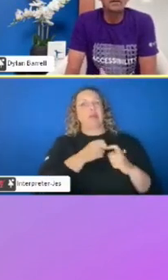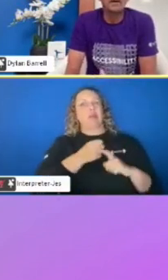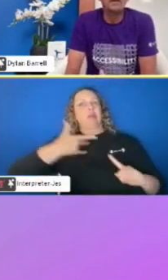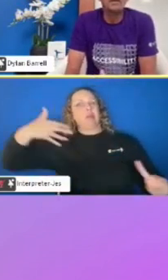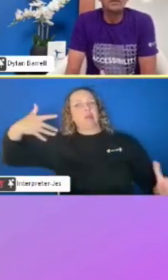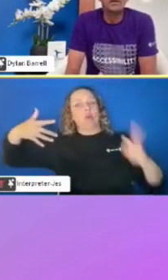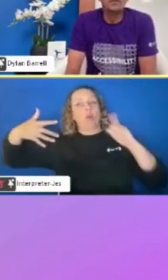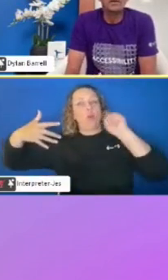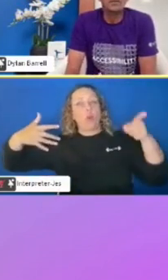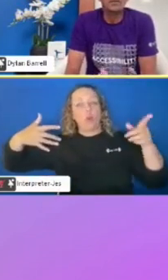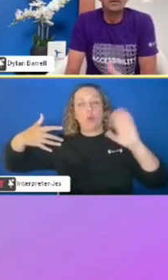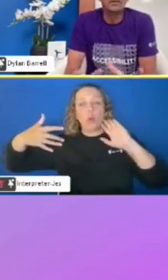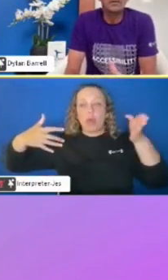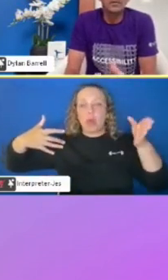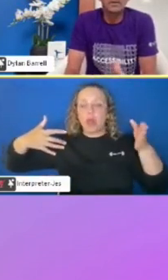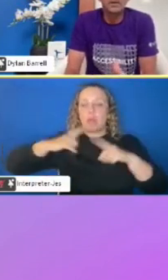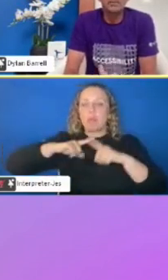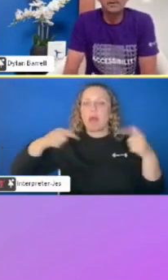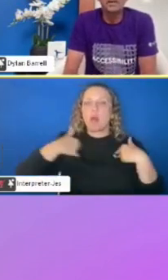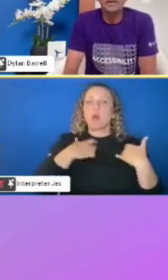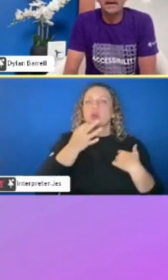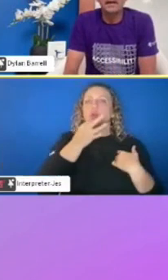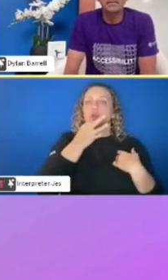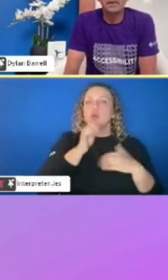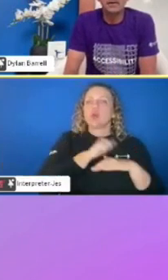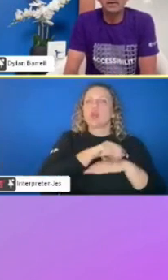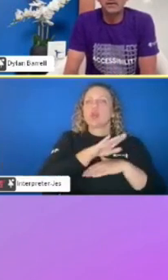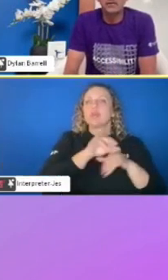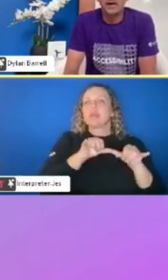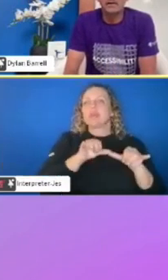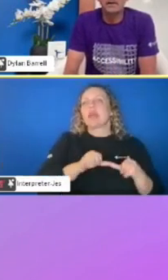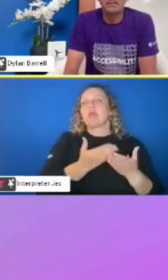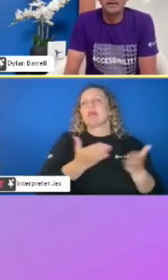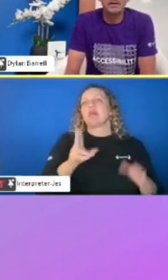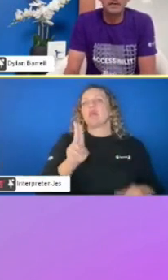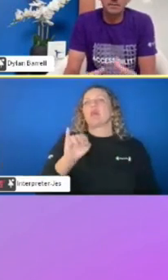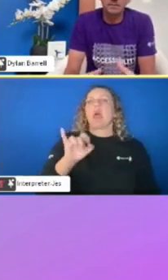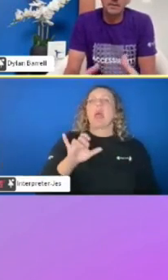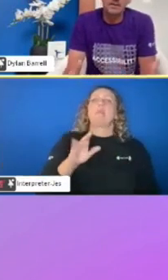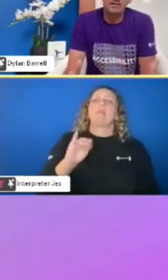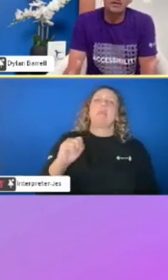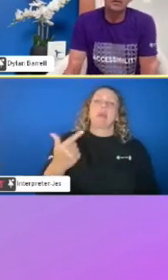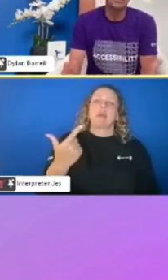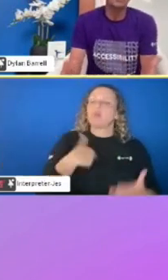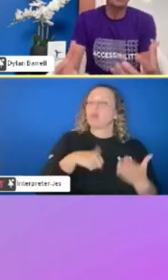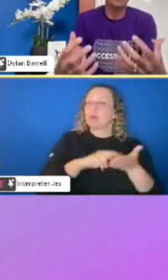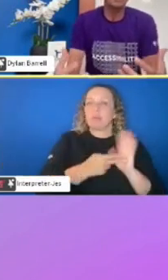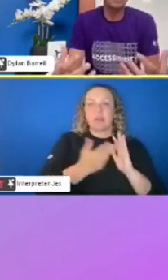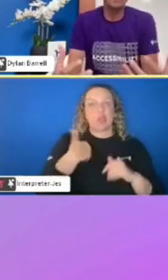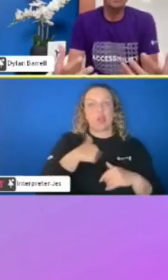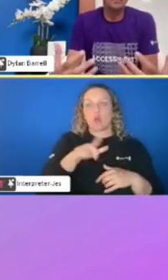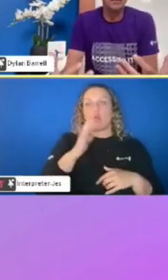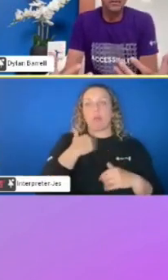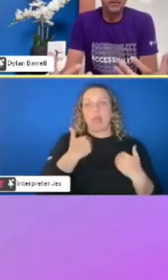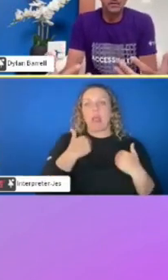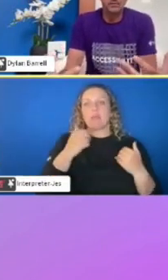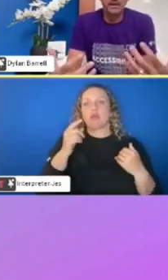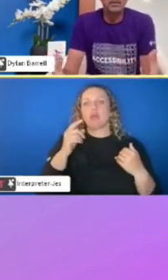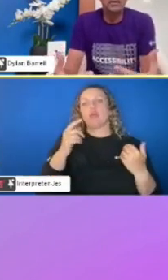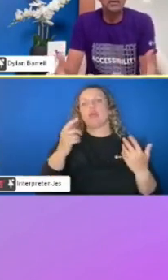but we will soon be shipping standard material UI mapping. So that means that you'll be able to make sure